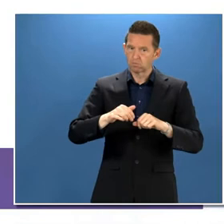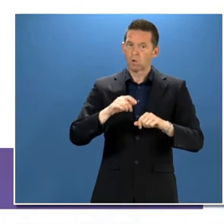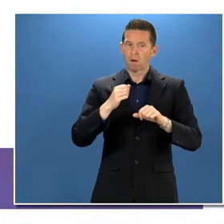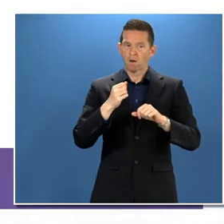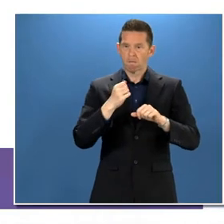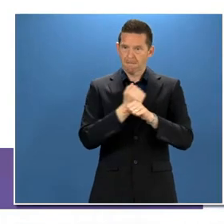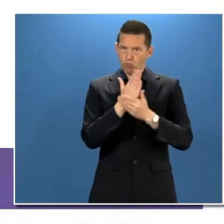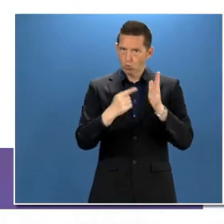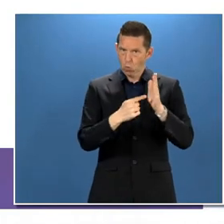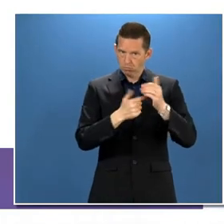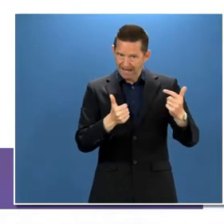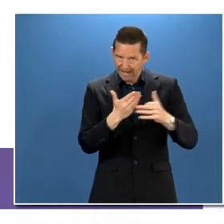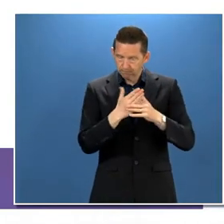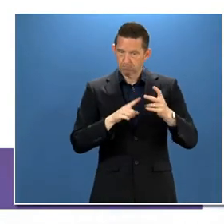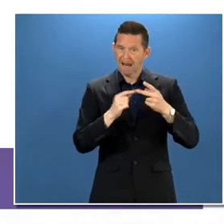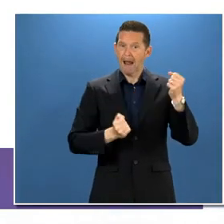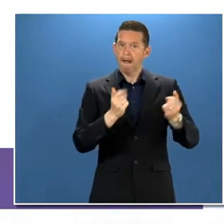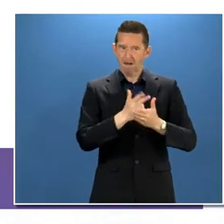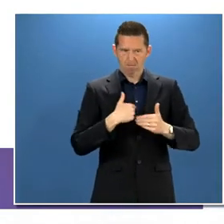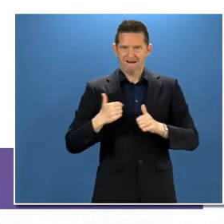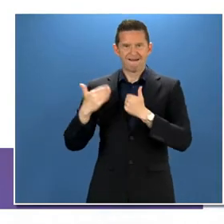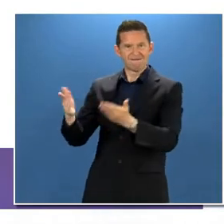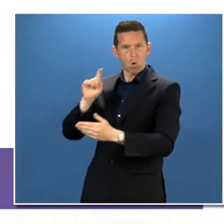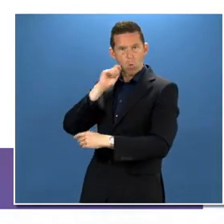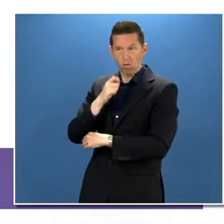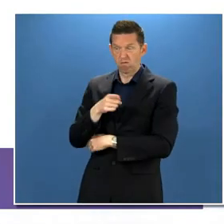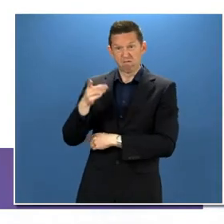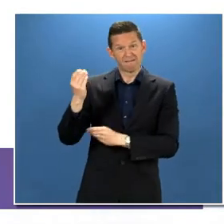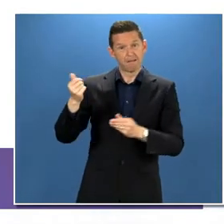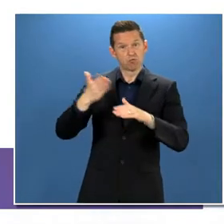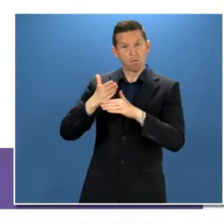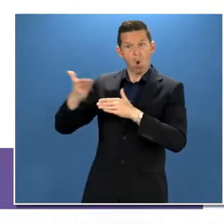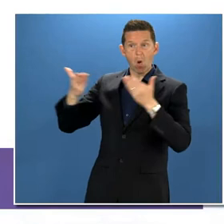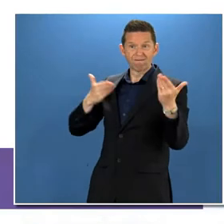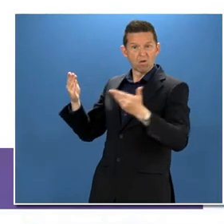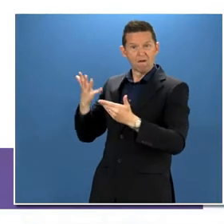And I had some job offers to move to Sydney in different type roles, but for